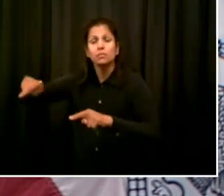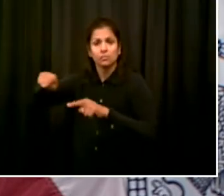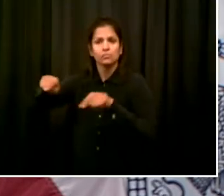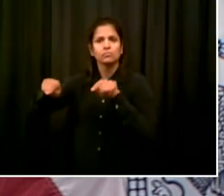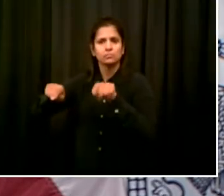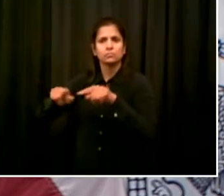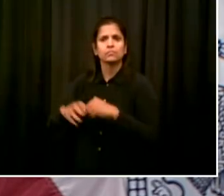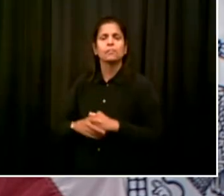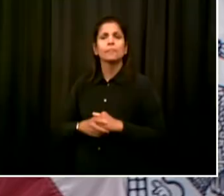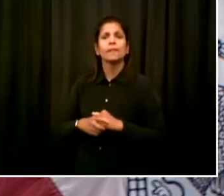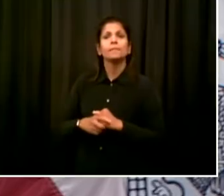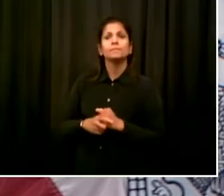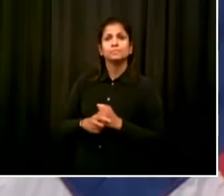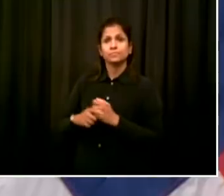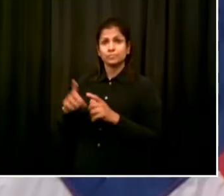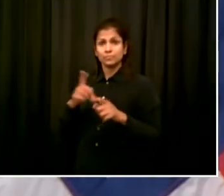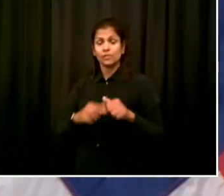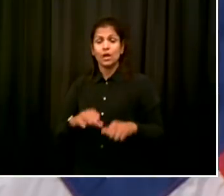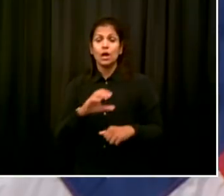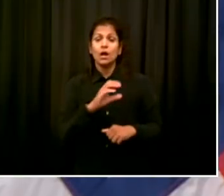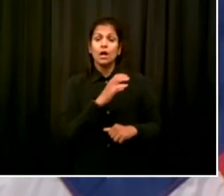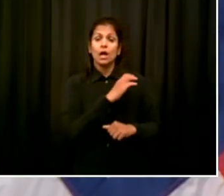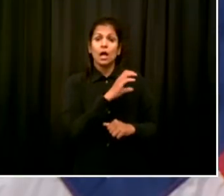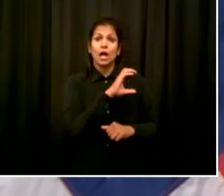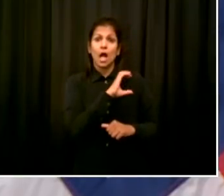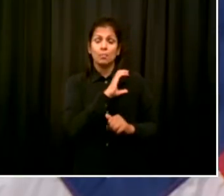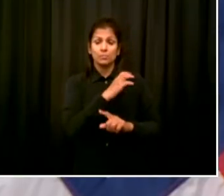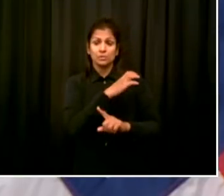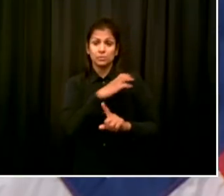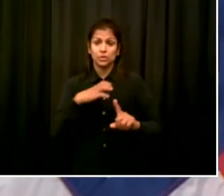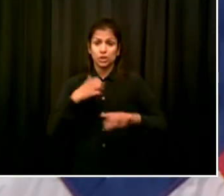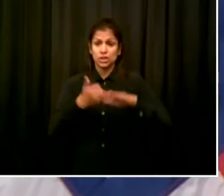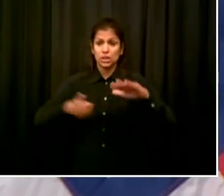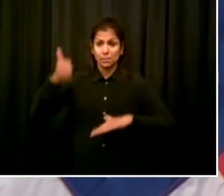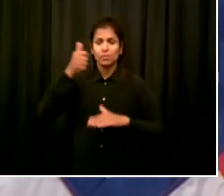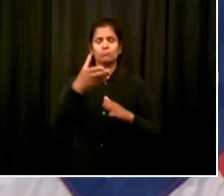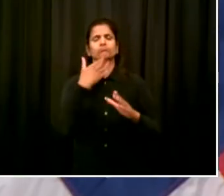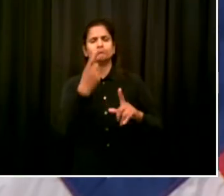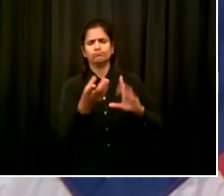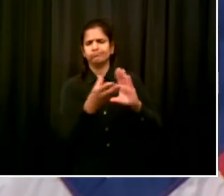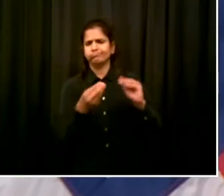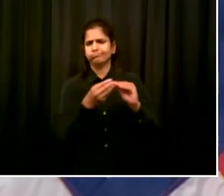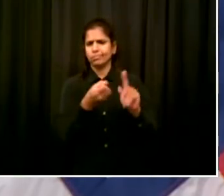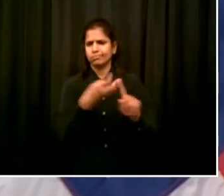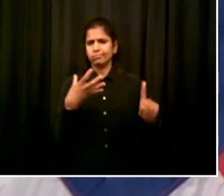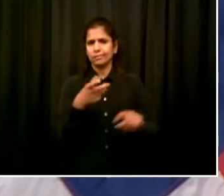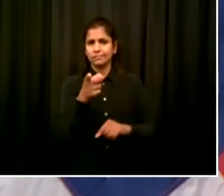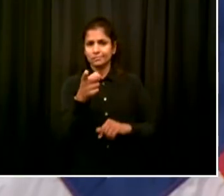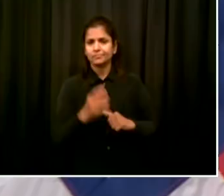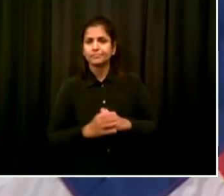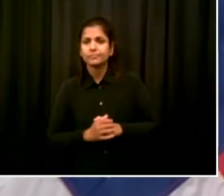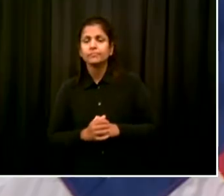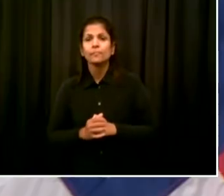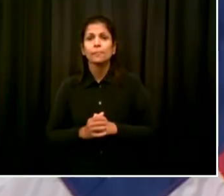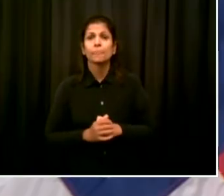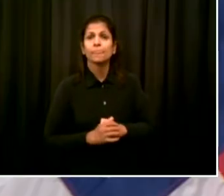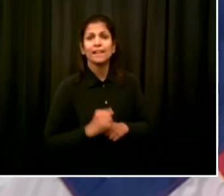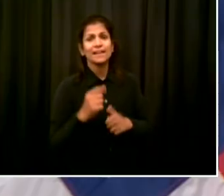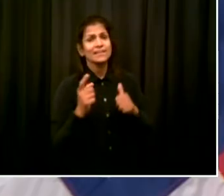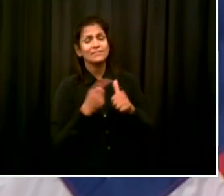CORNERS . ALL THIS COMES TOGETHER IN TERMS OF NUMBER